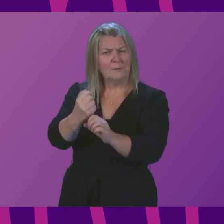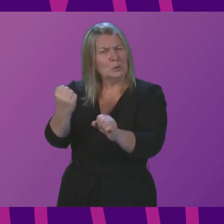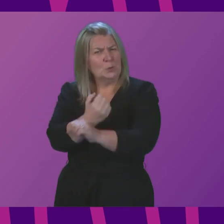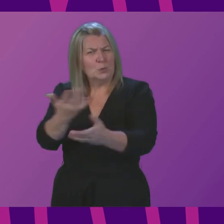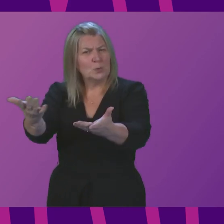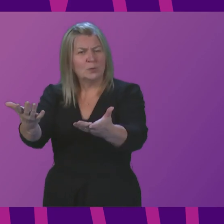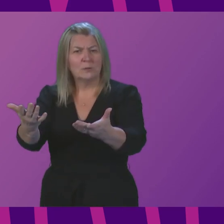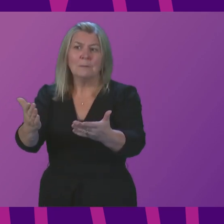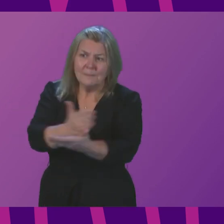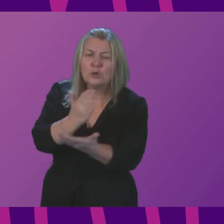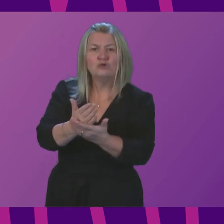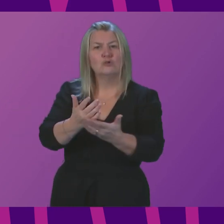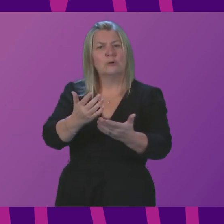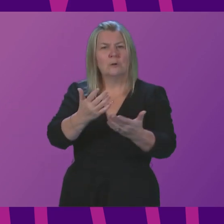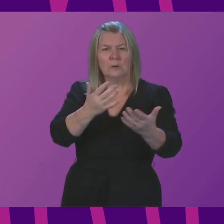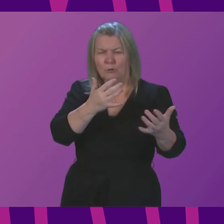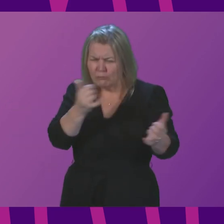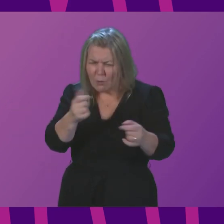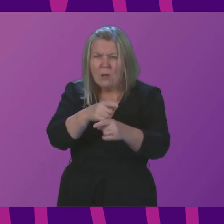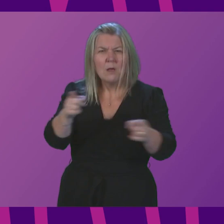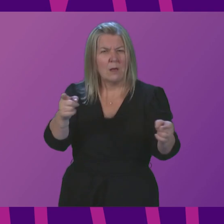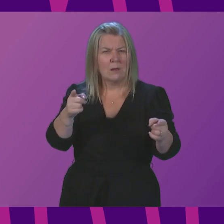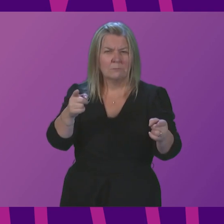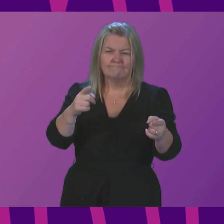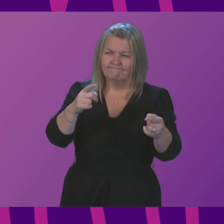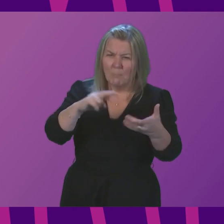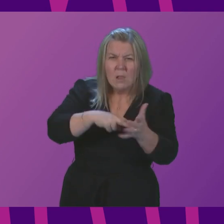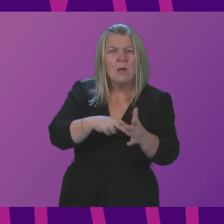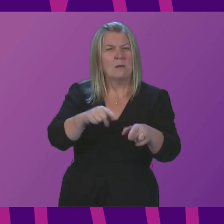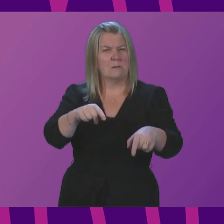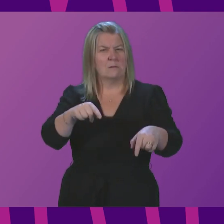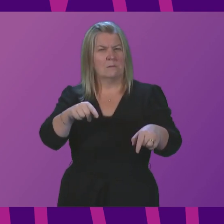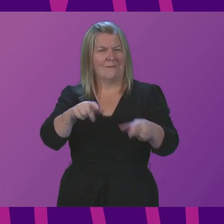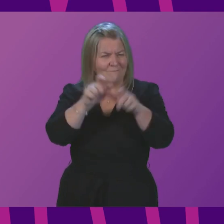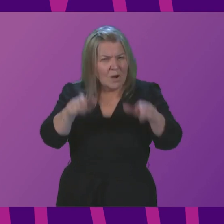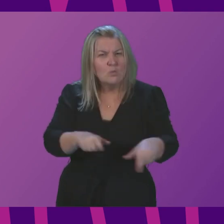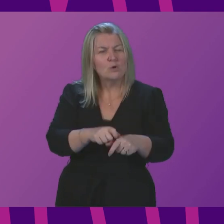that our regulatory and legal frameworks are fit for purpose and that we can show leadership